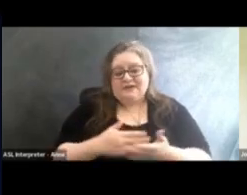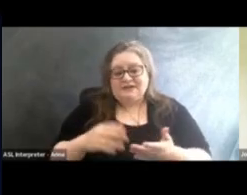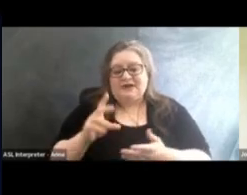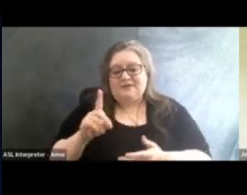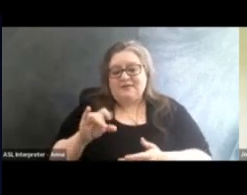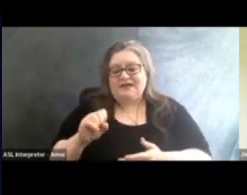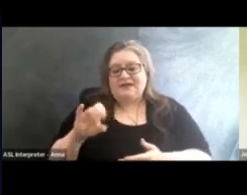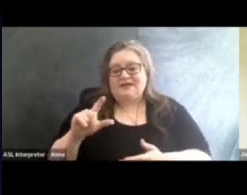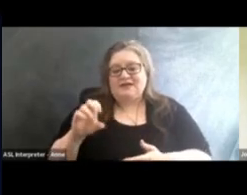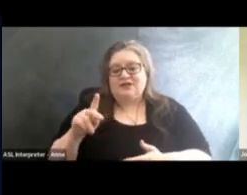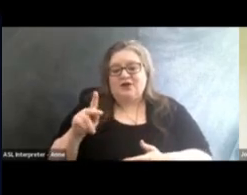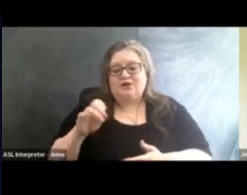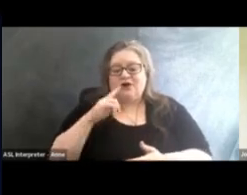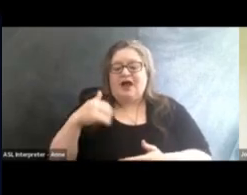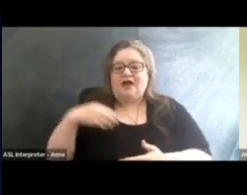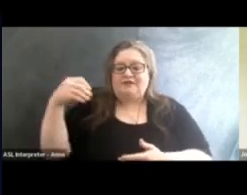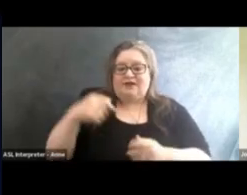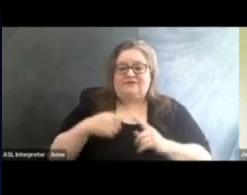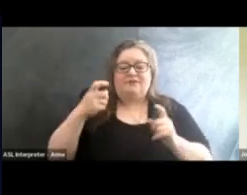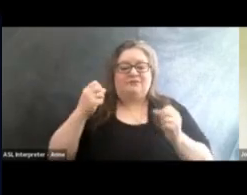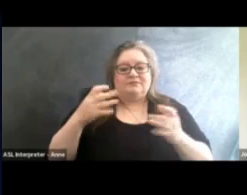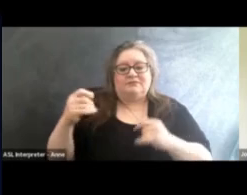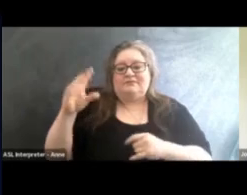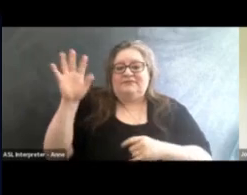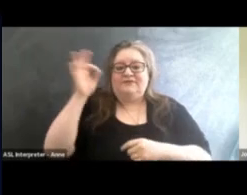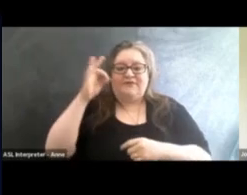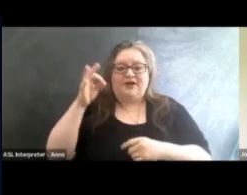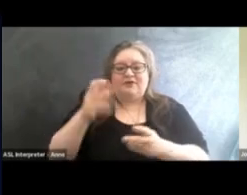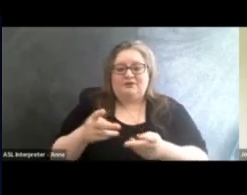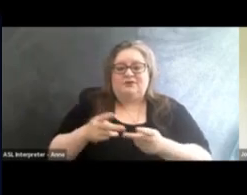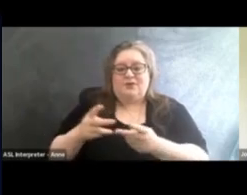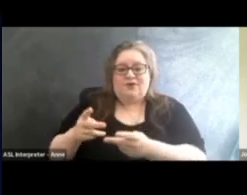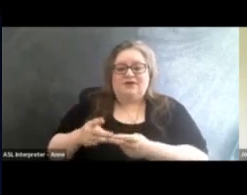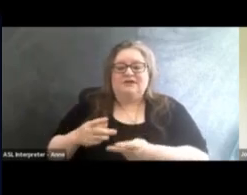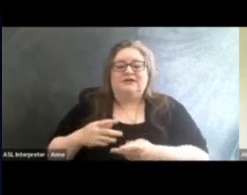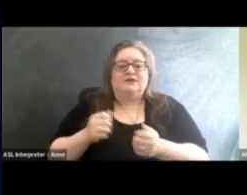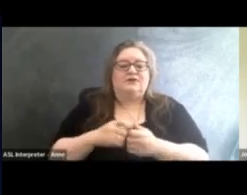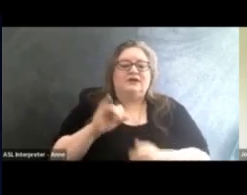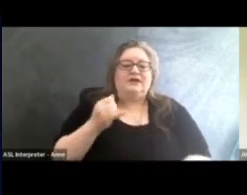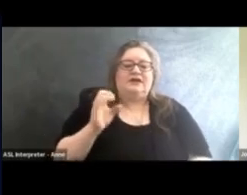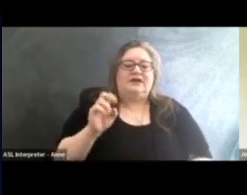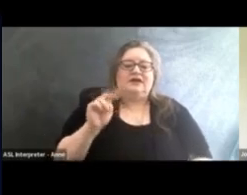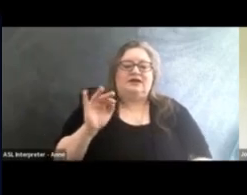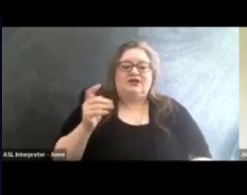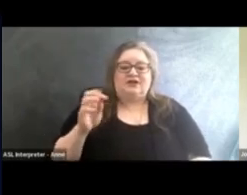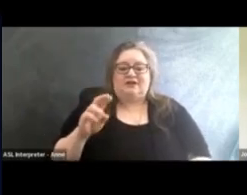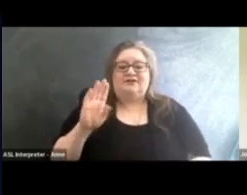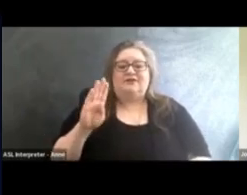funding from several federal sources. I with Jennifer Bogner, I developed the Ohio State